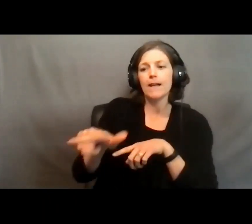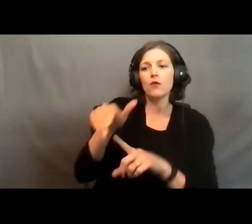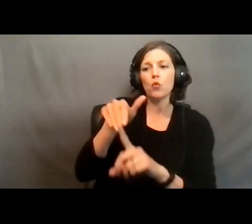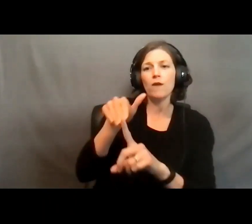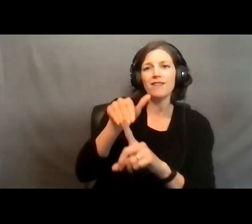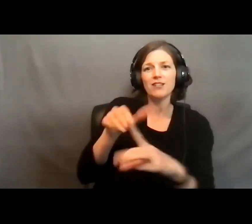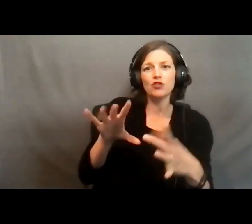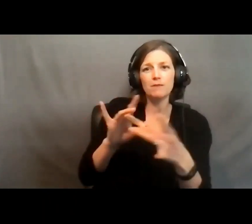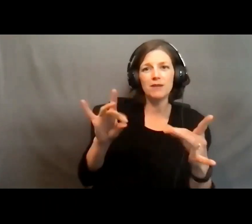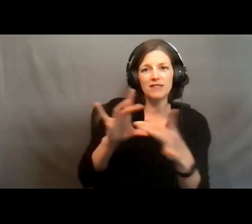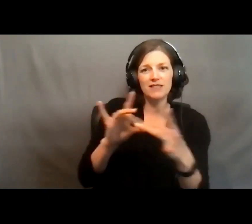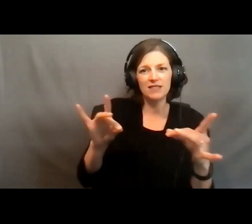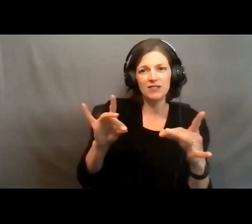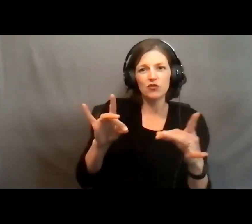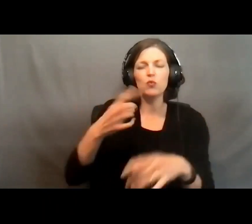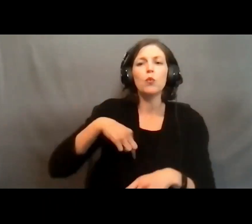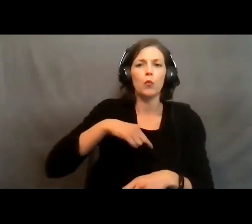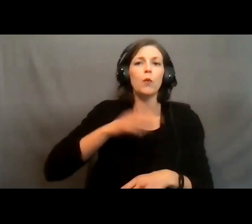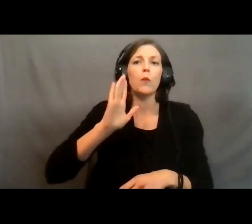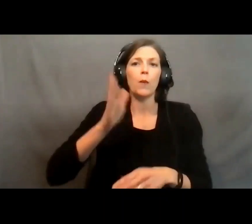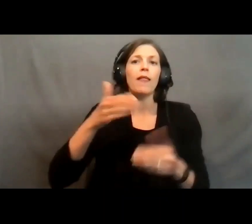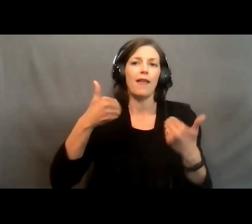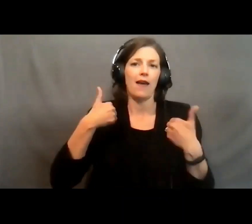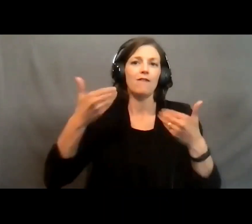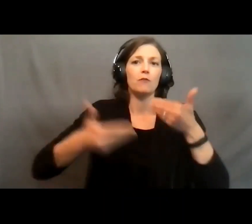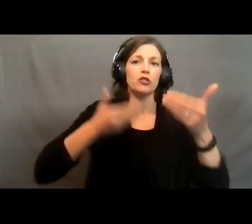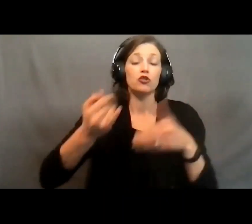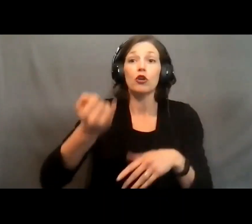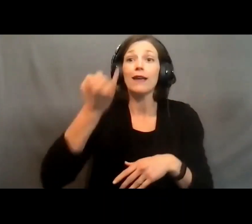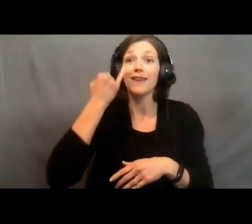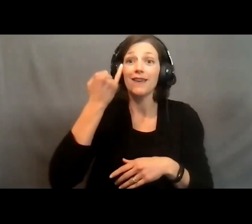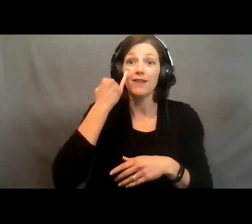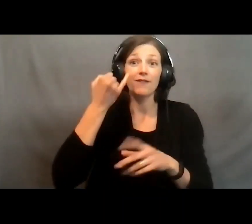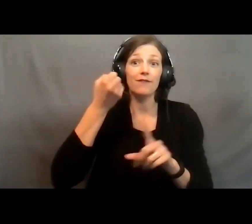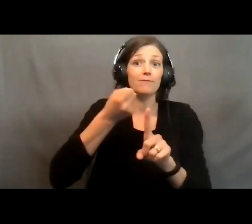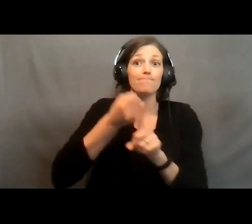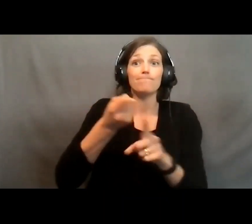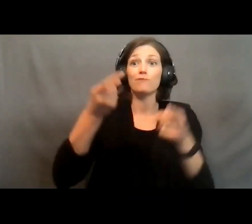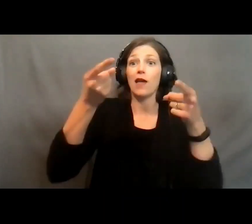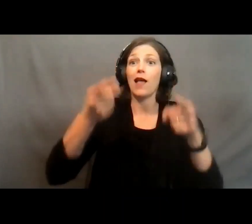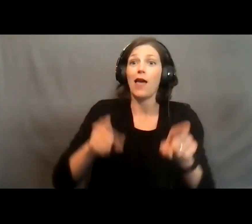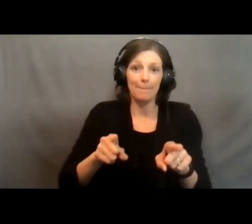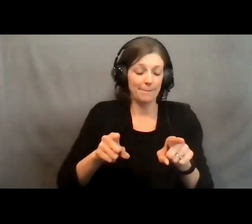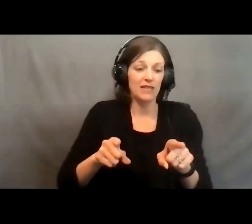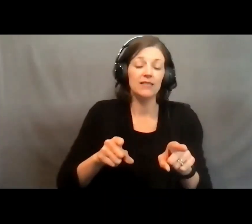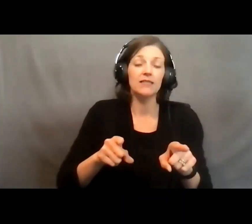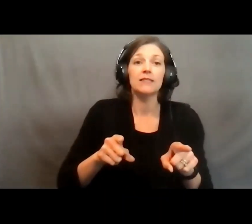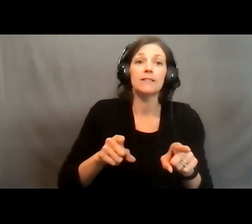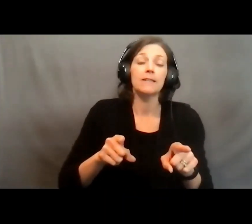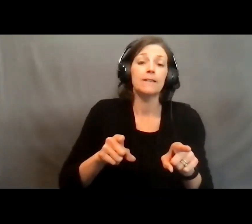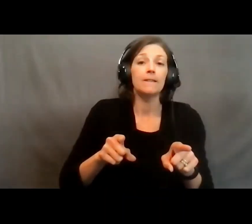13:32:23 We will have a procedure, if it should happen, if there is any